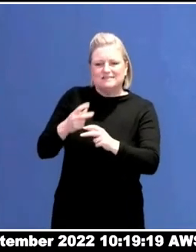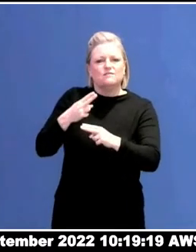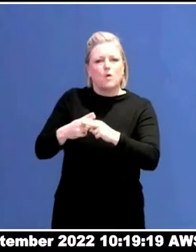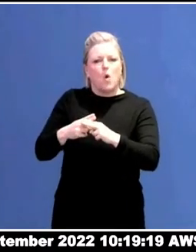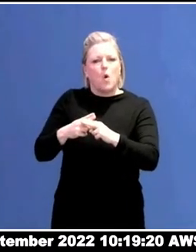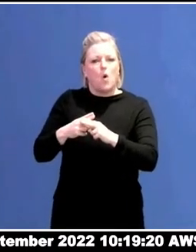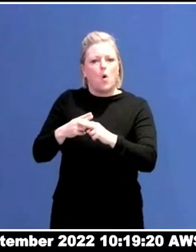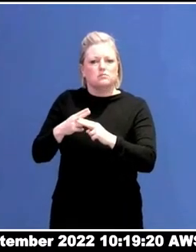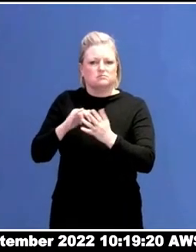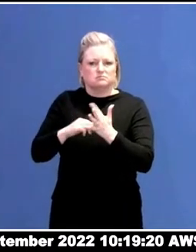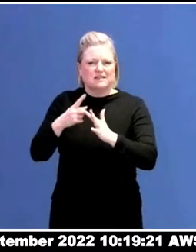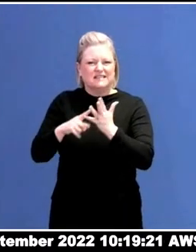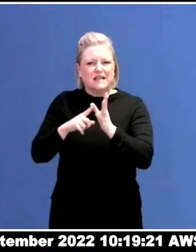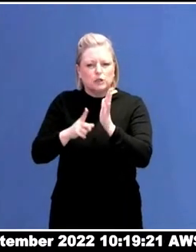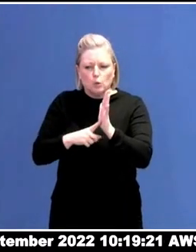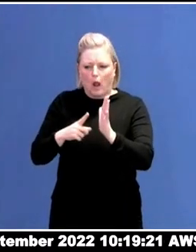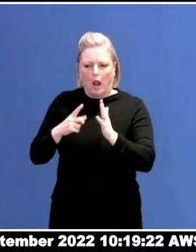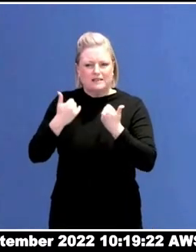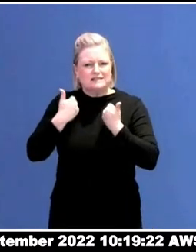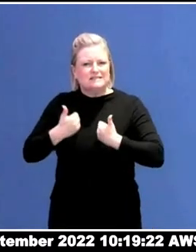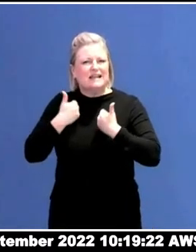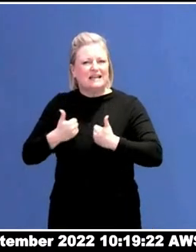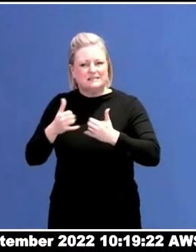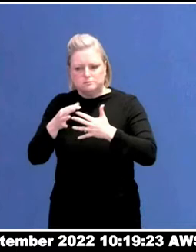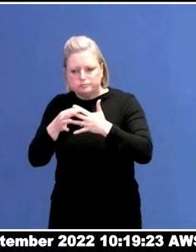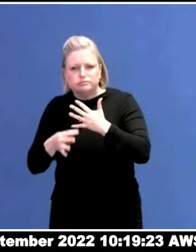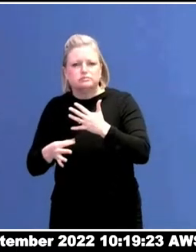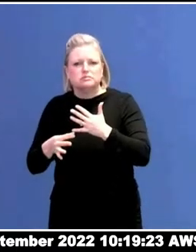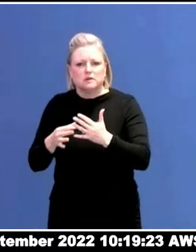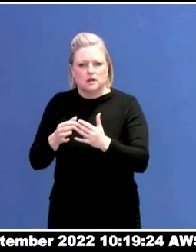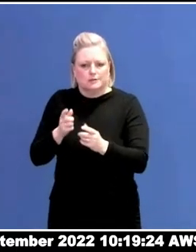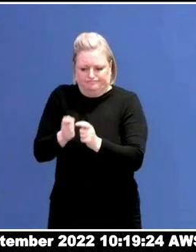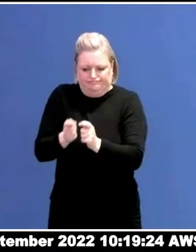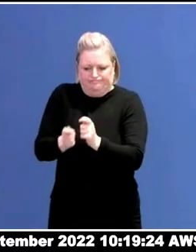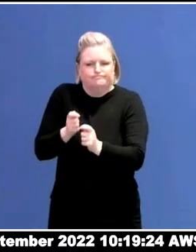diseases. MR GRIFFIN: And there was also, I understand, a concern about HIV. That is also correct.